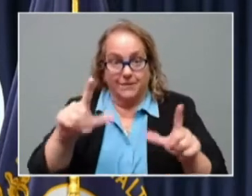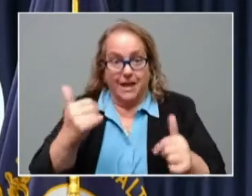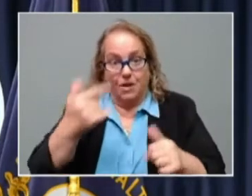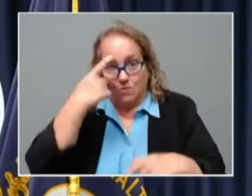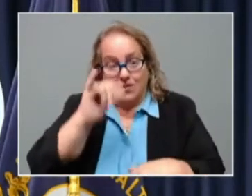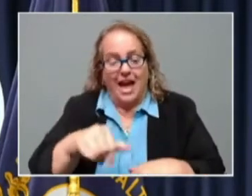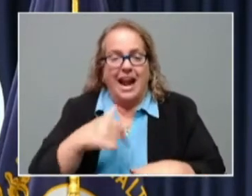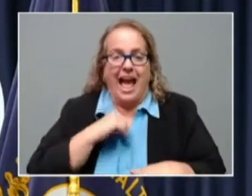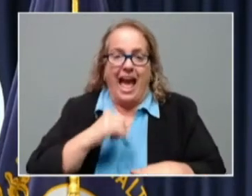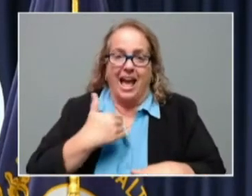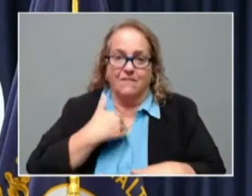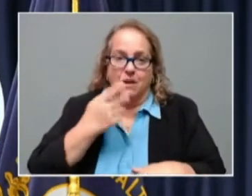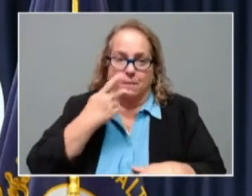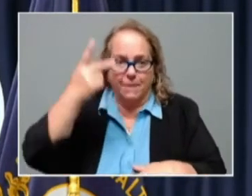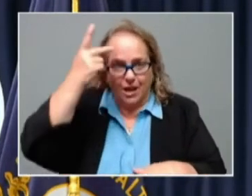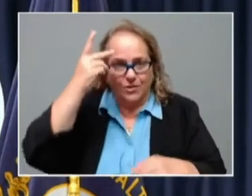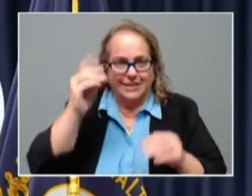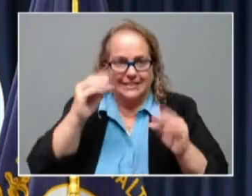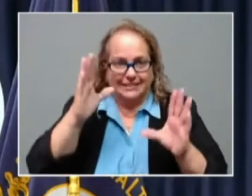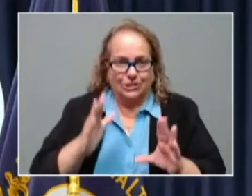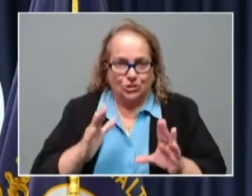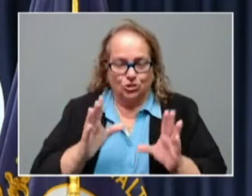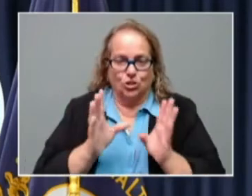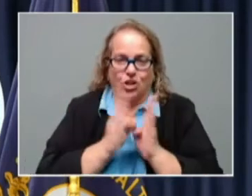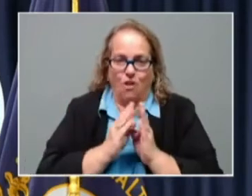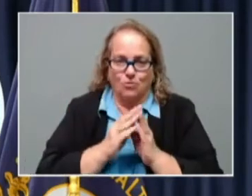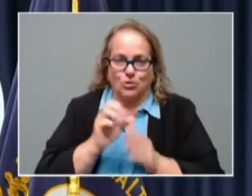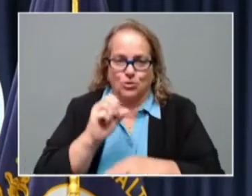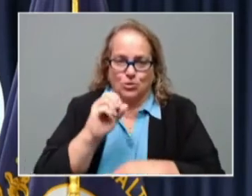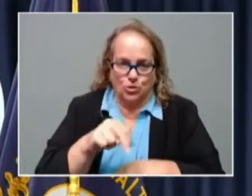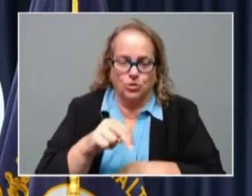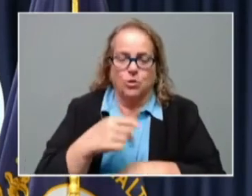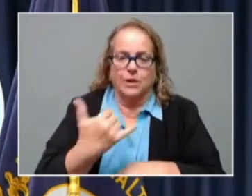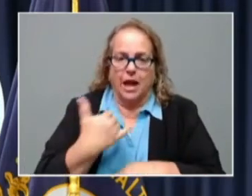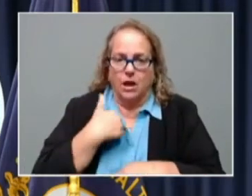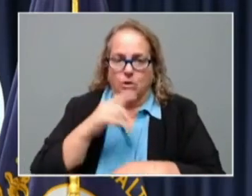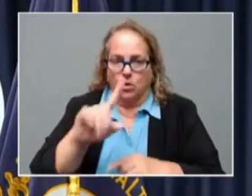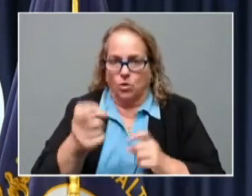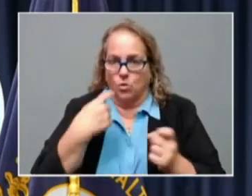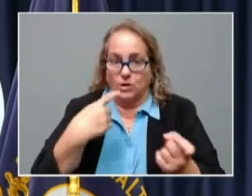little bit. Uh, we're gonna turn it over to questions. Um, and I'm not sure